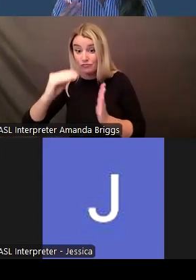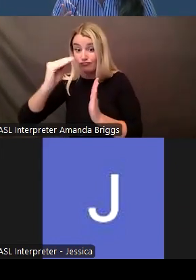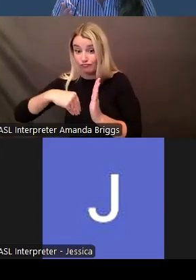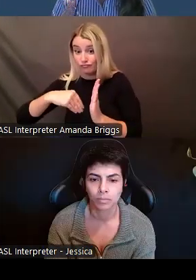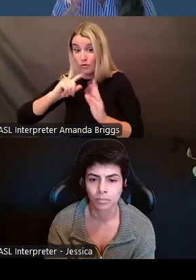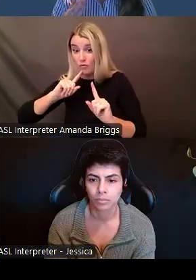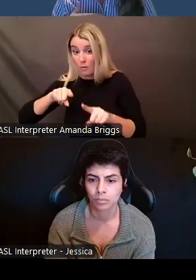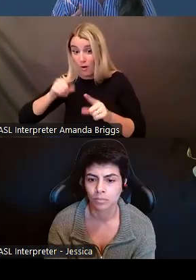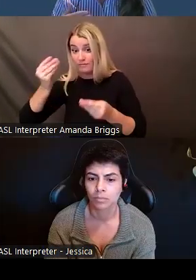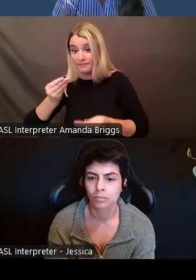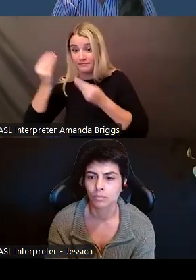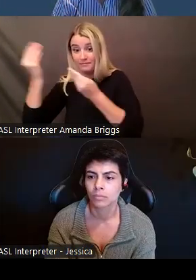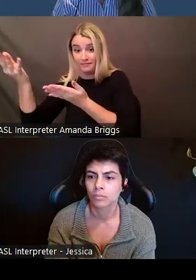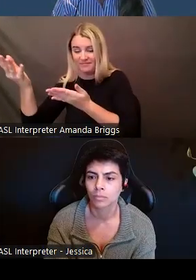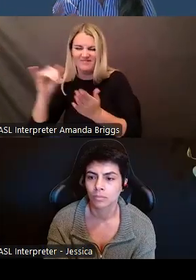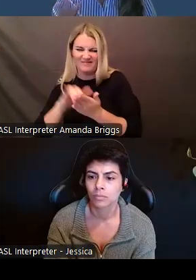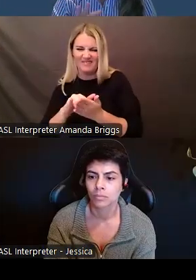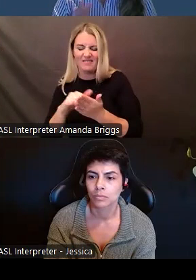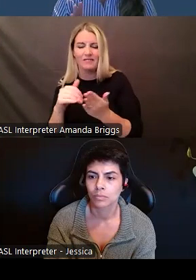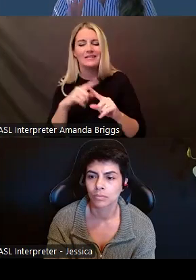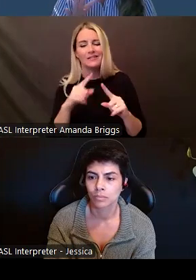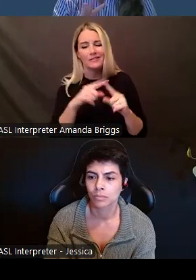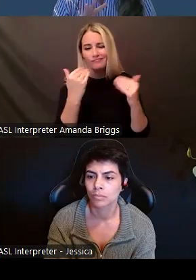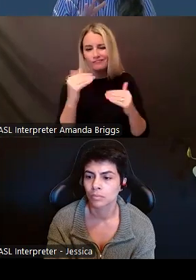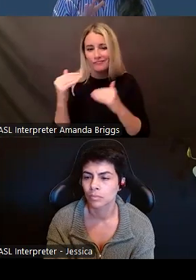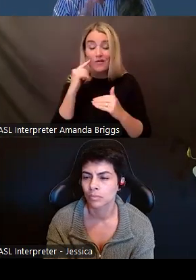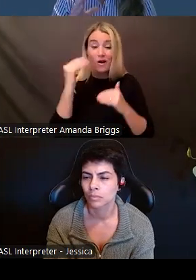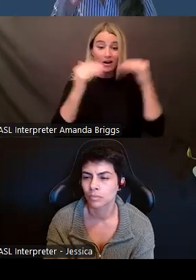So, there are different income limits under this program for adults and children.